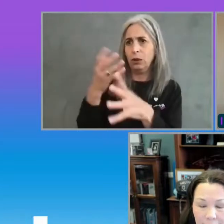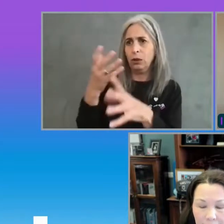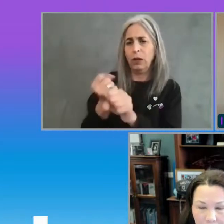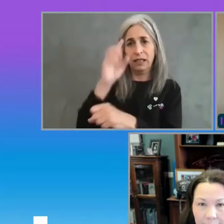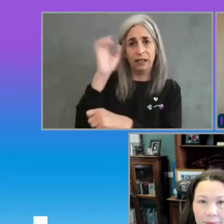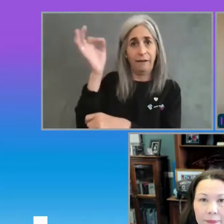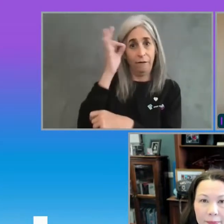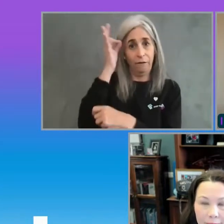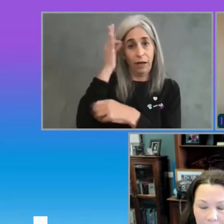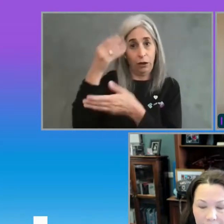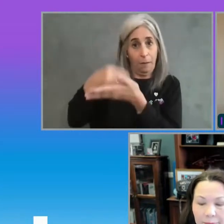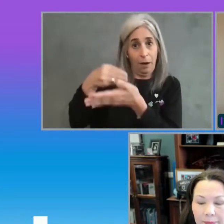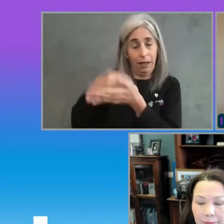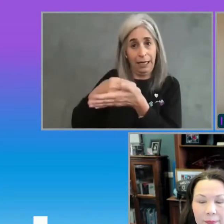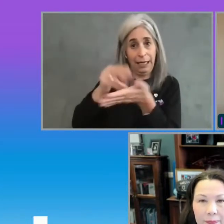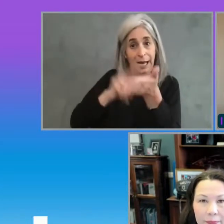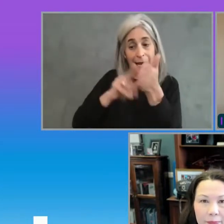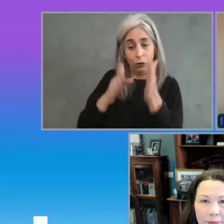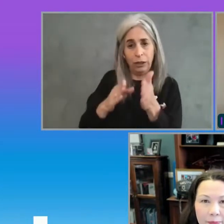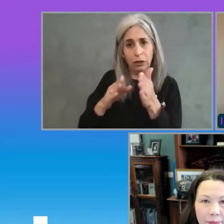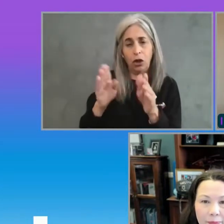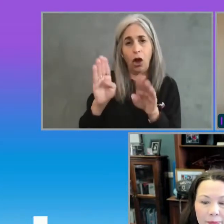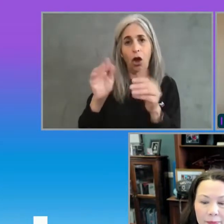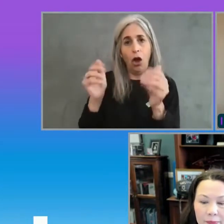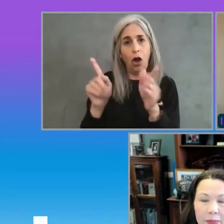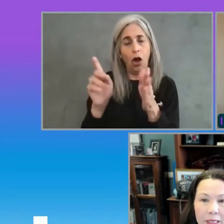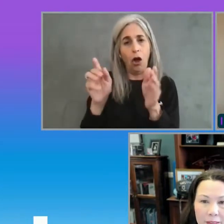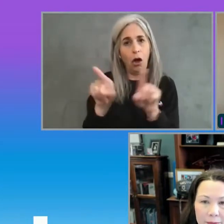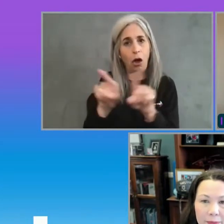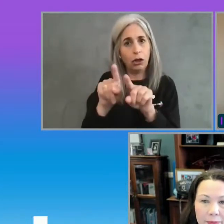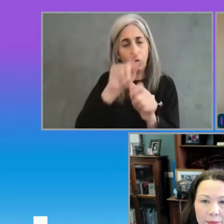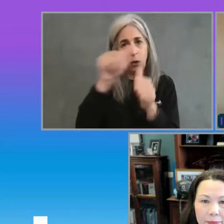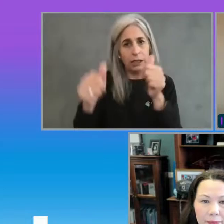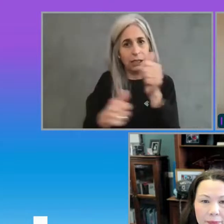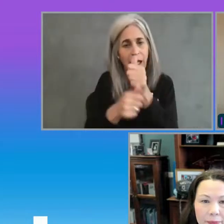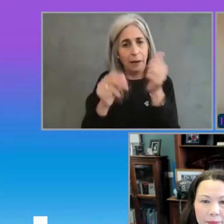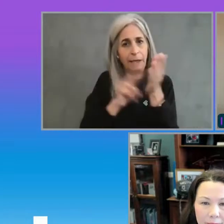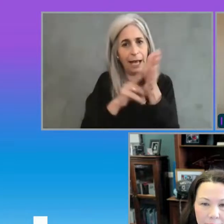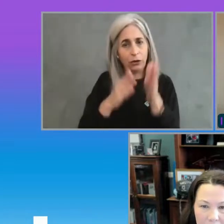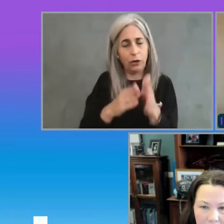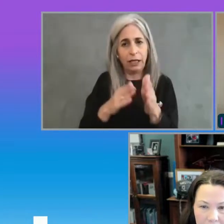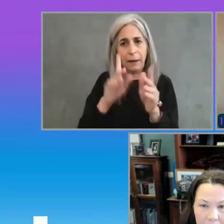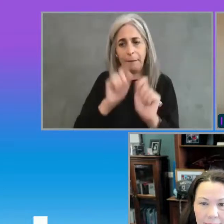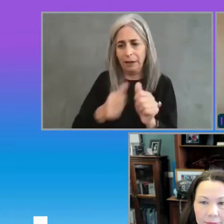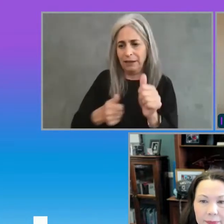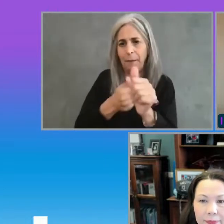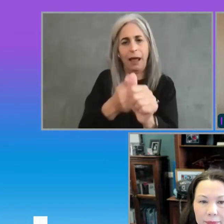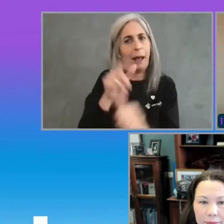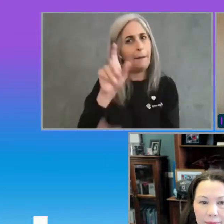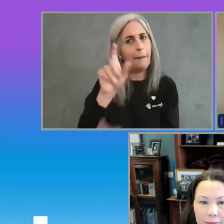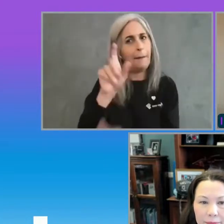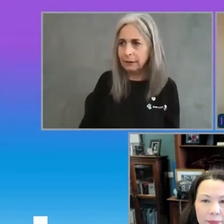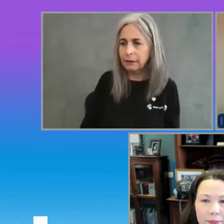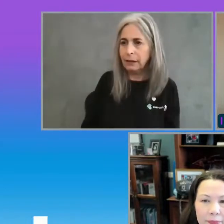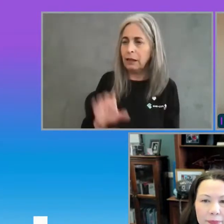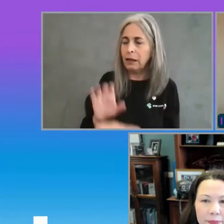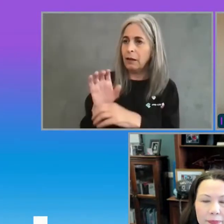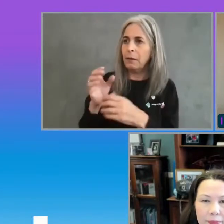federal funds, contractors, but also subcontractors that they